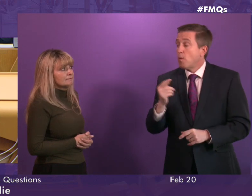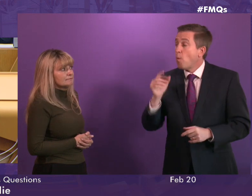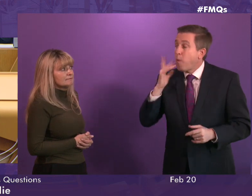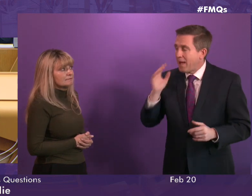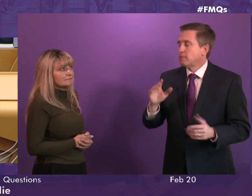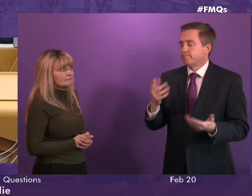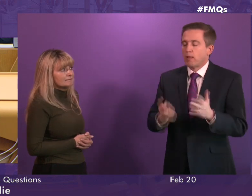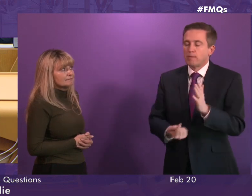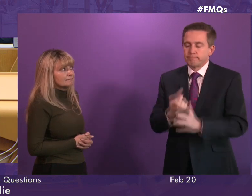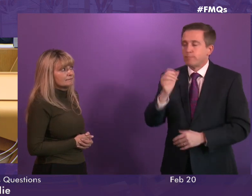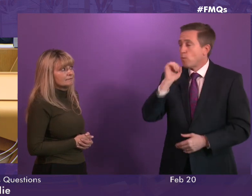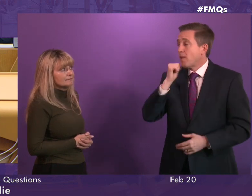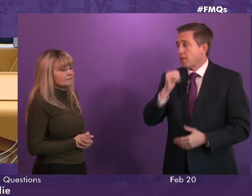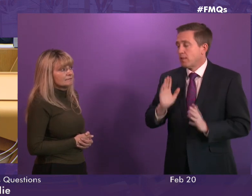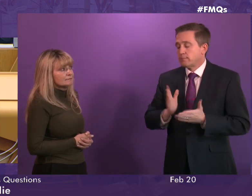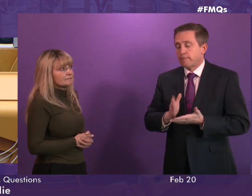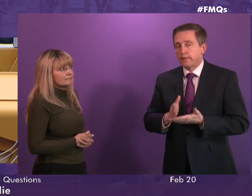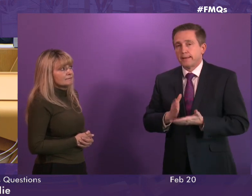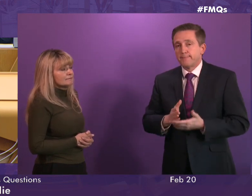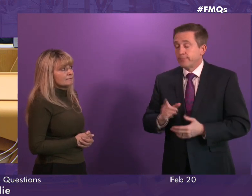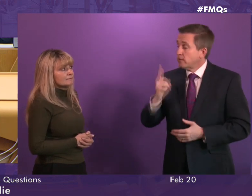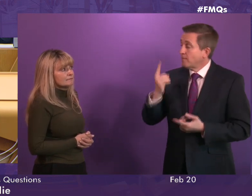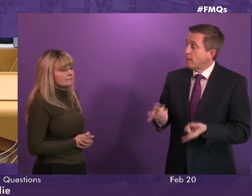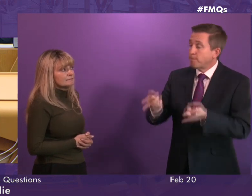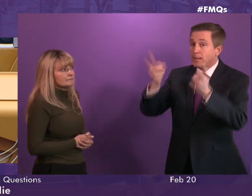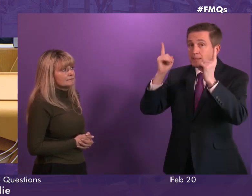until we do. On that basis, can the First Minister tell me what additional planning